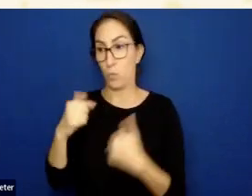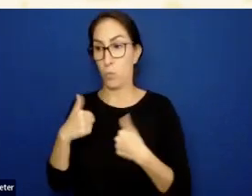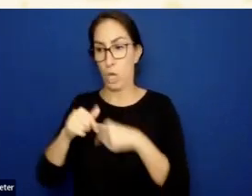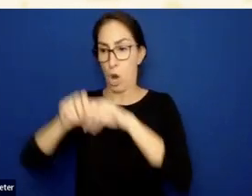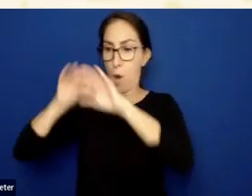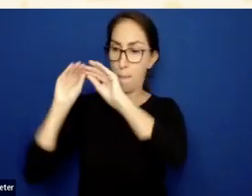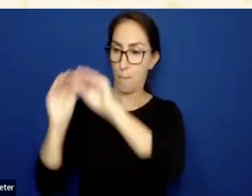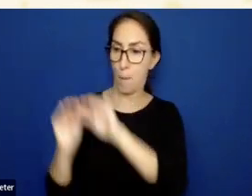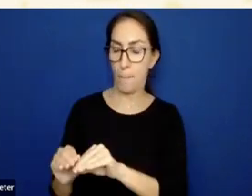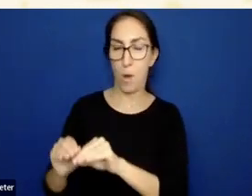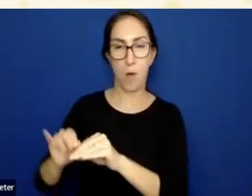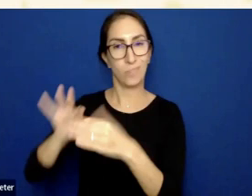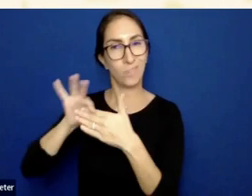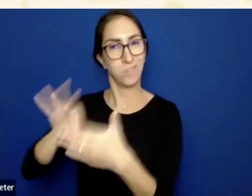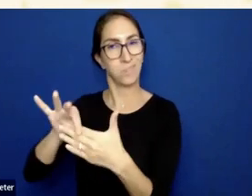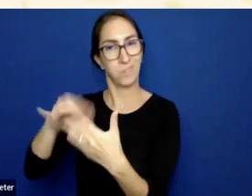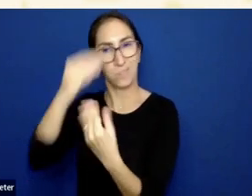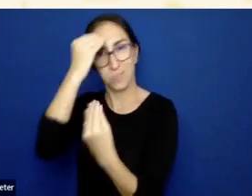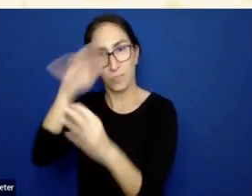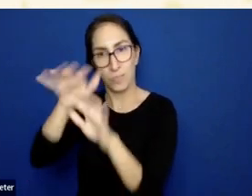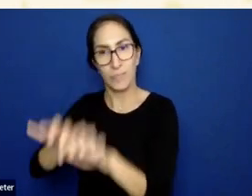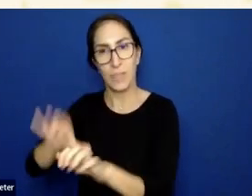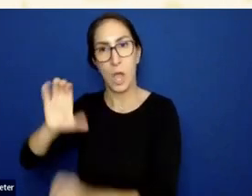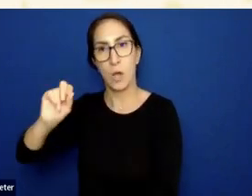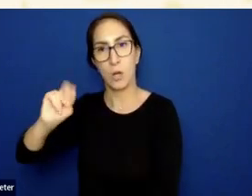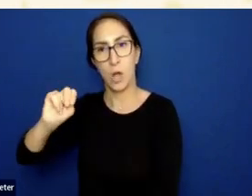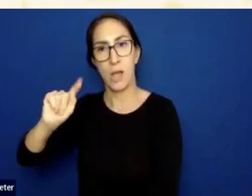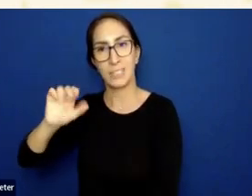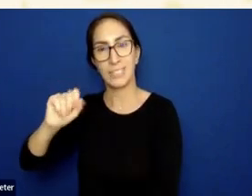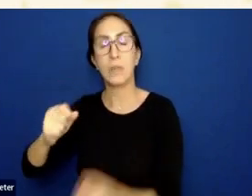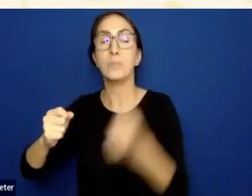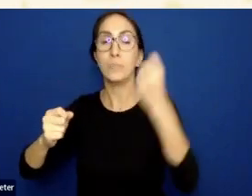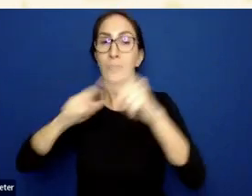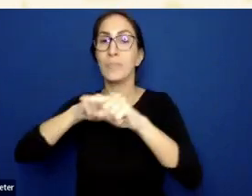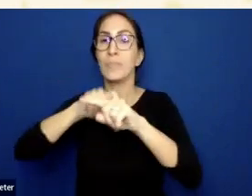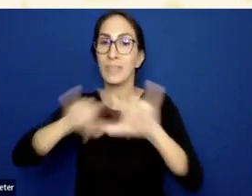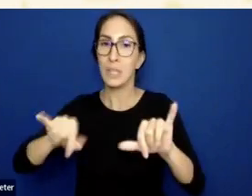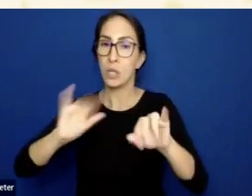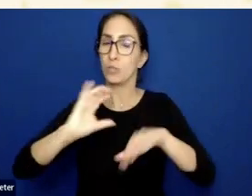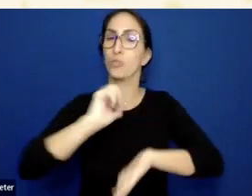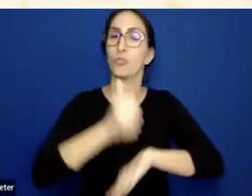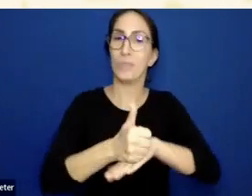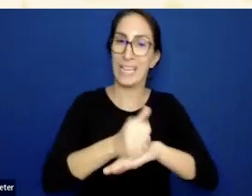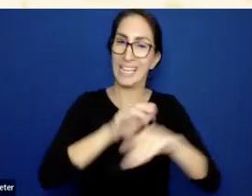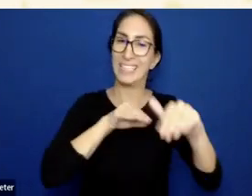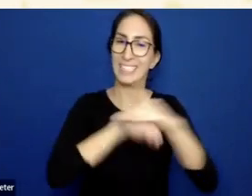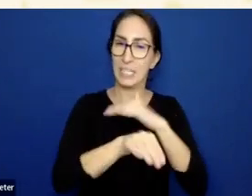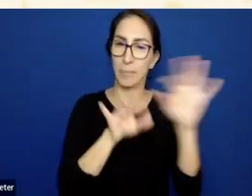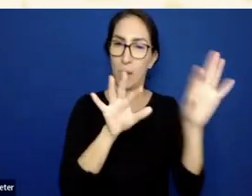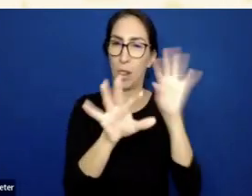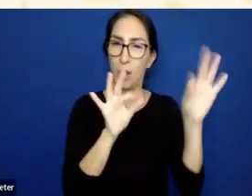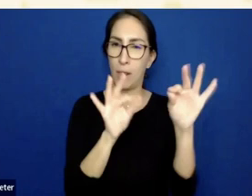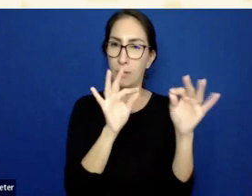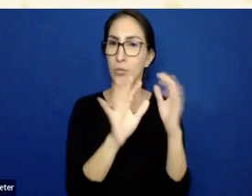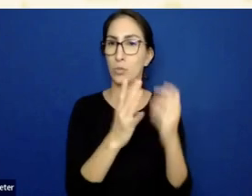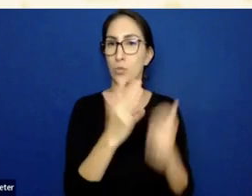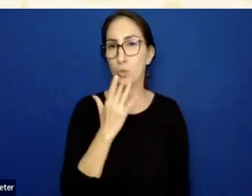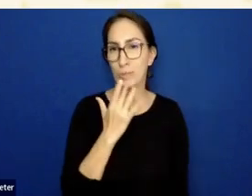they also create accessible customizations? So that's why it's necessary to create a specific set of tools